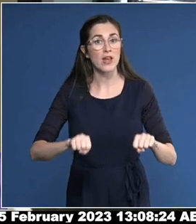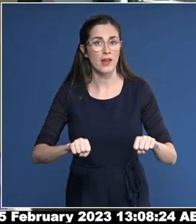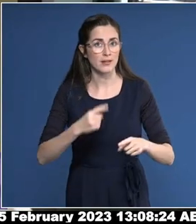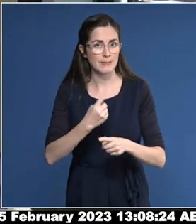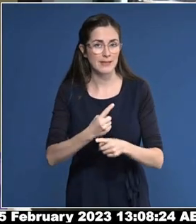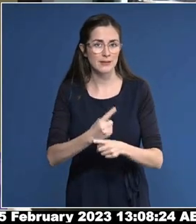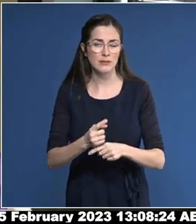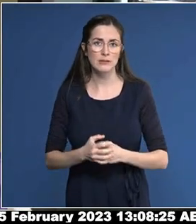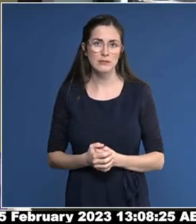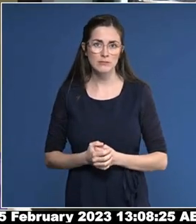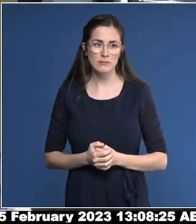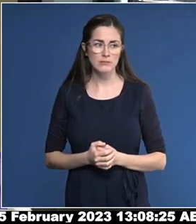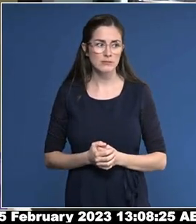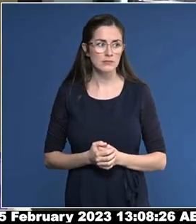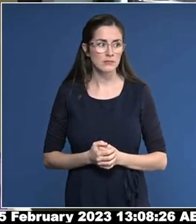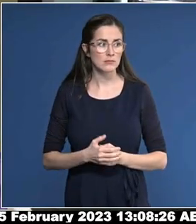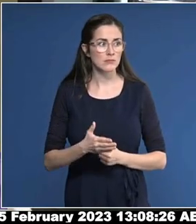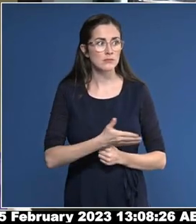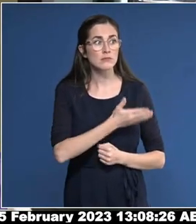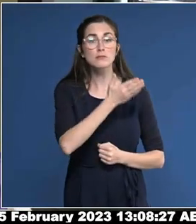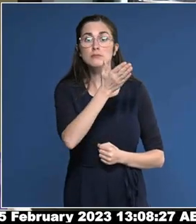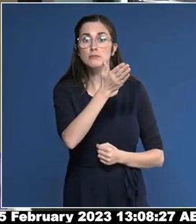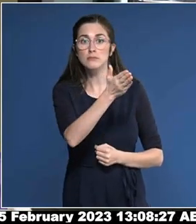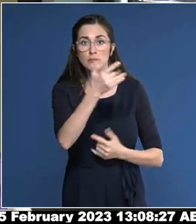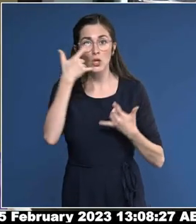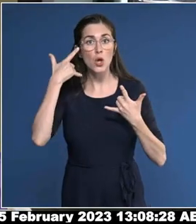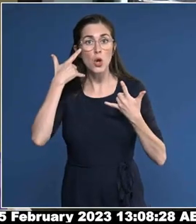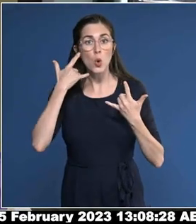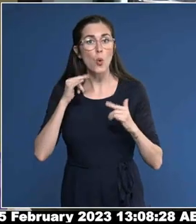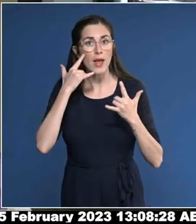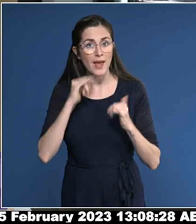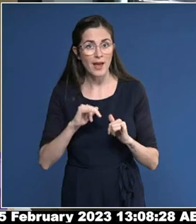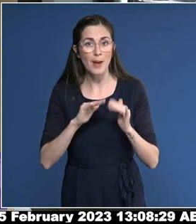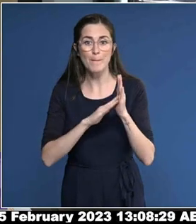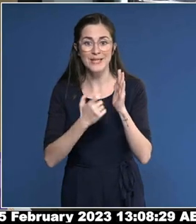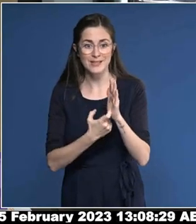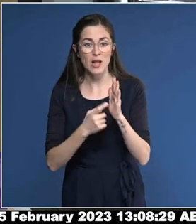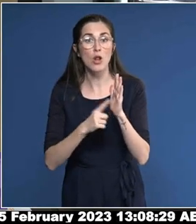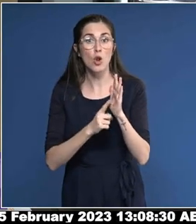Mr Lloyd, it probably won't come as a great surprise to you, but I have a proposition to